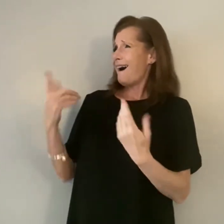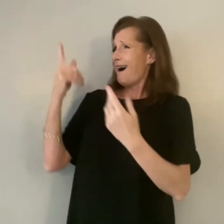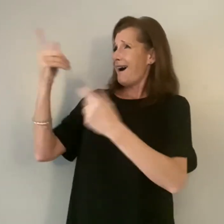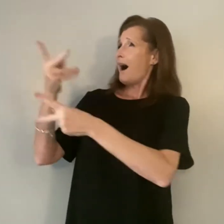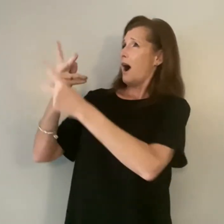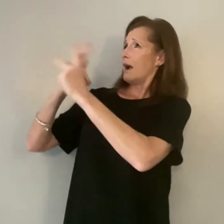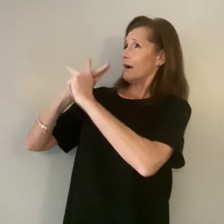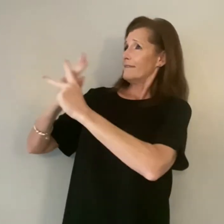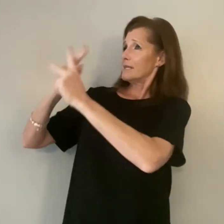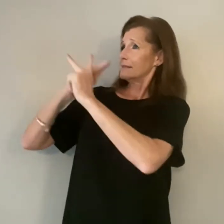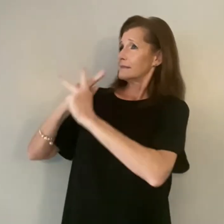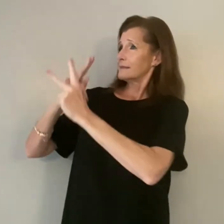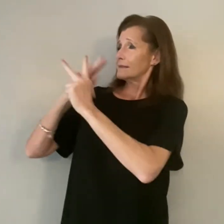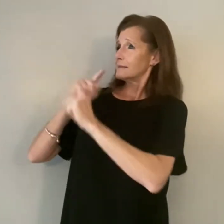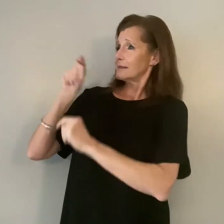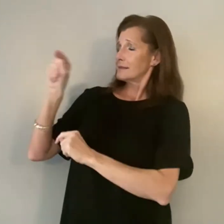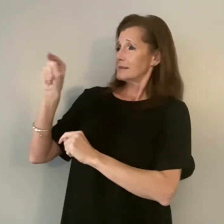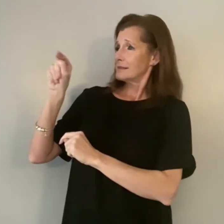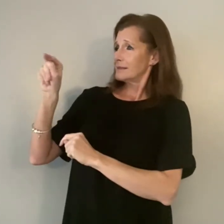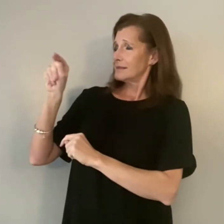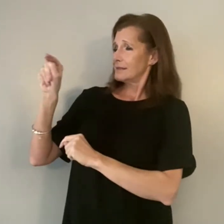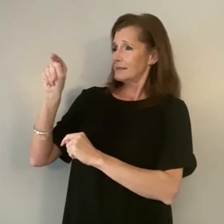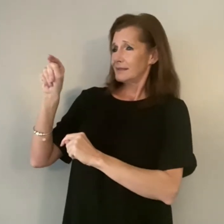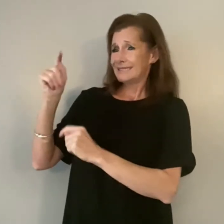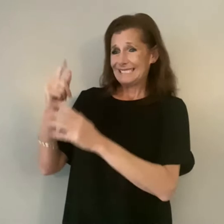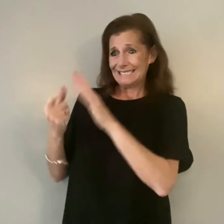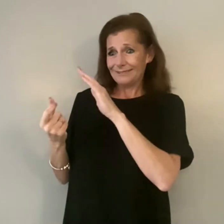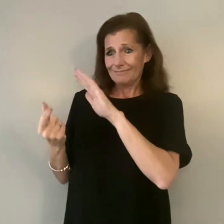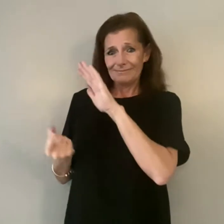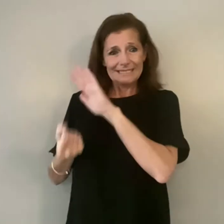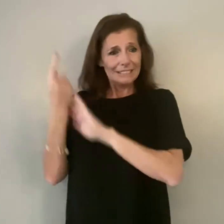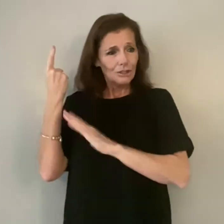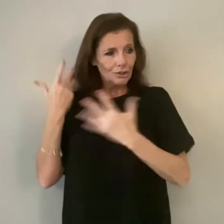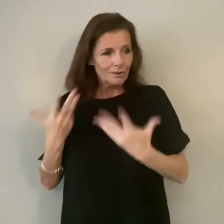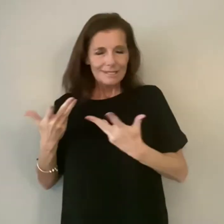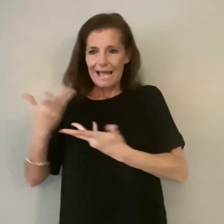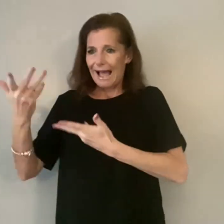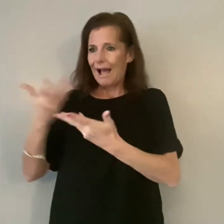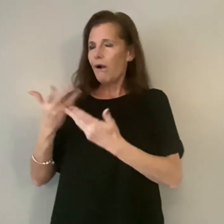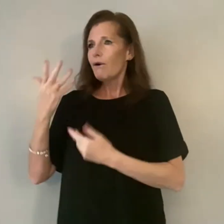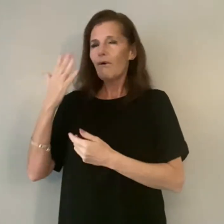you've got governance, which is some of these issues that we're talking about now,